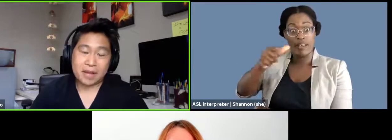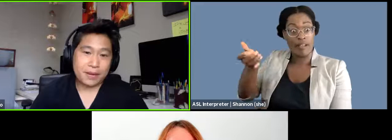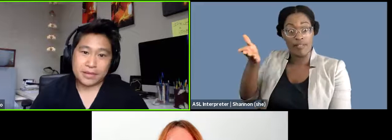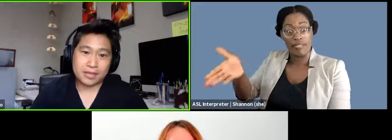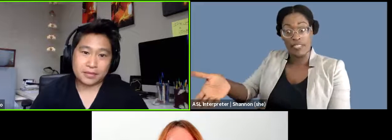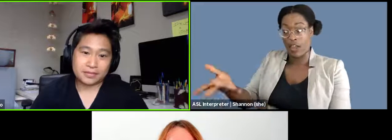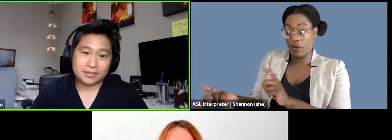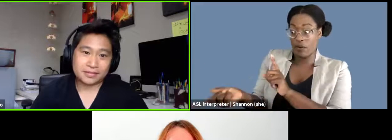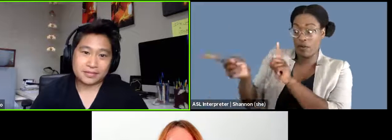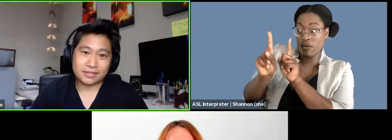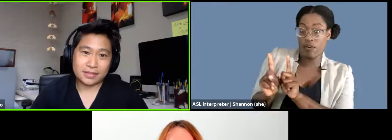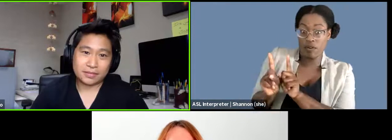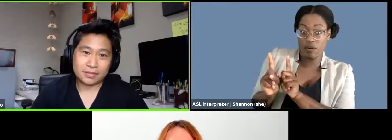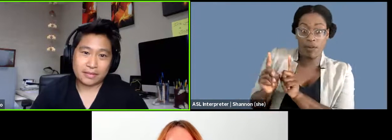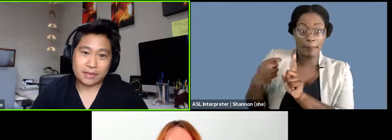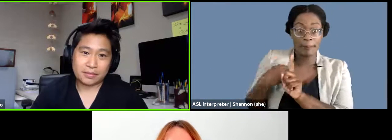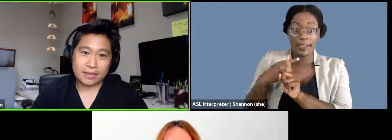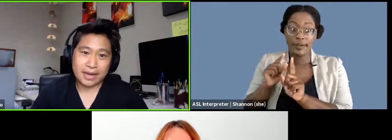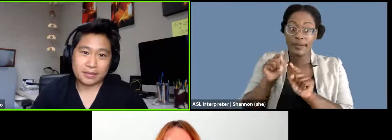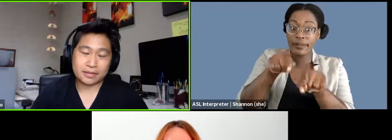Not by myself. That wouldn't happen.